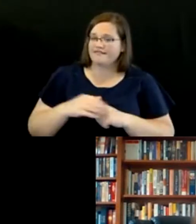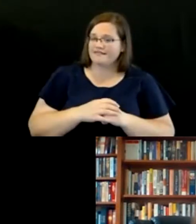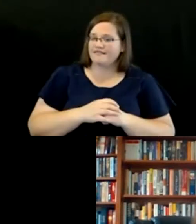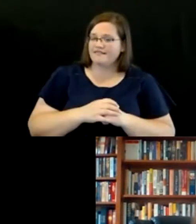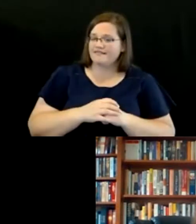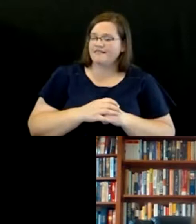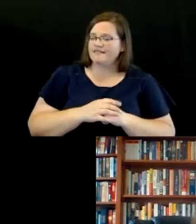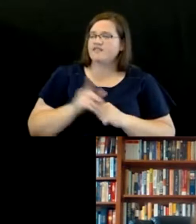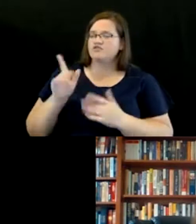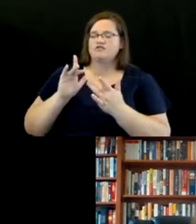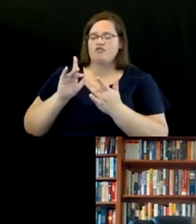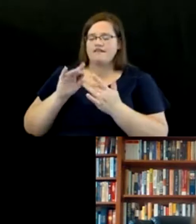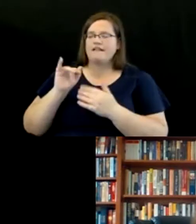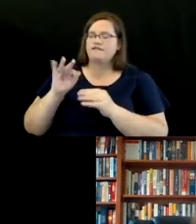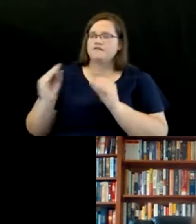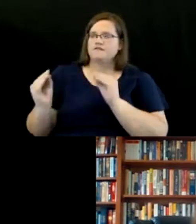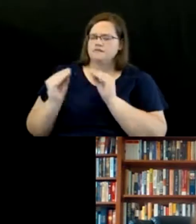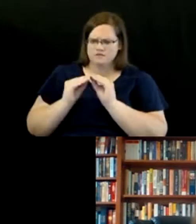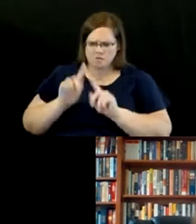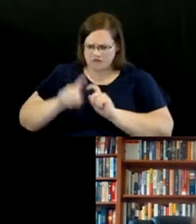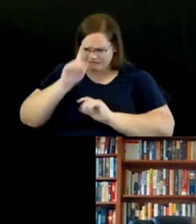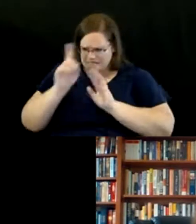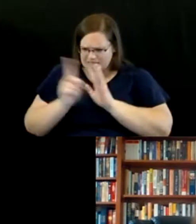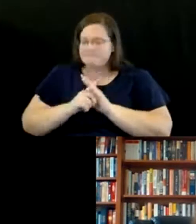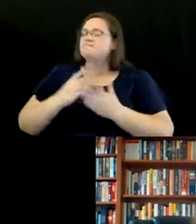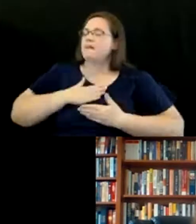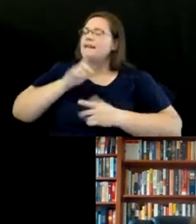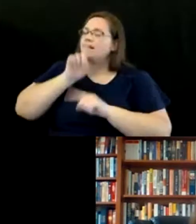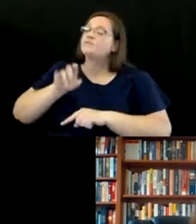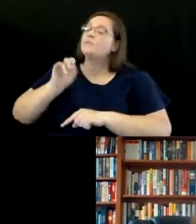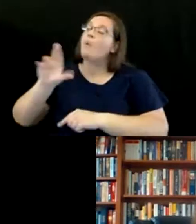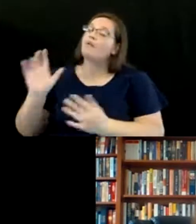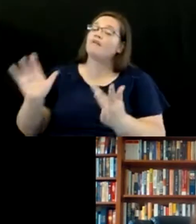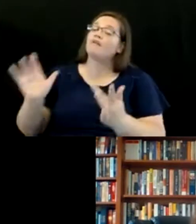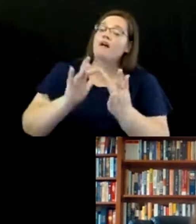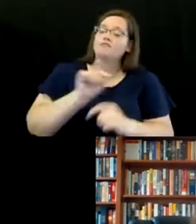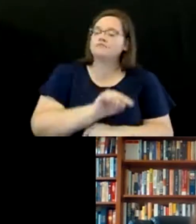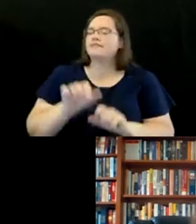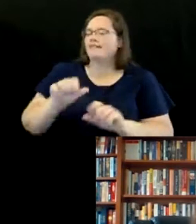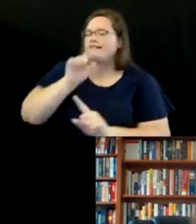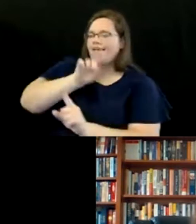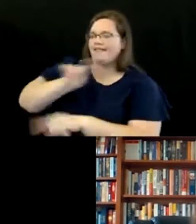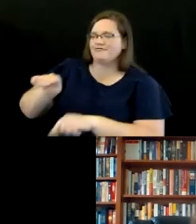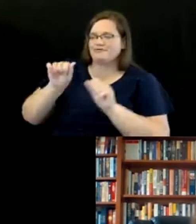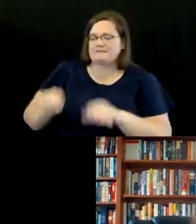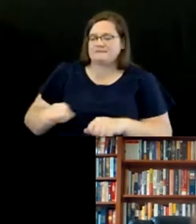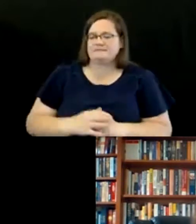to contact if you have more questions, we're happy to get you in contact with folks that can answer your questions. Okay.